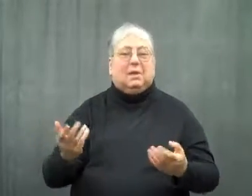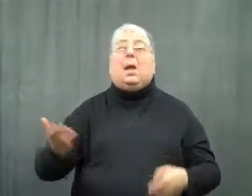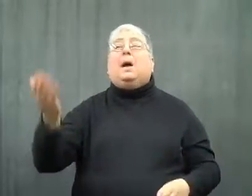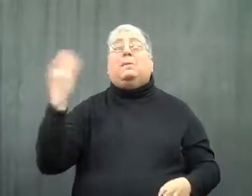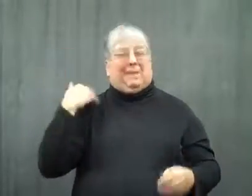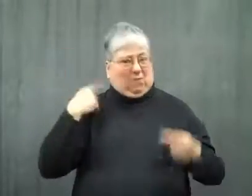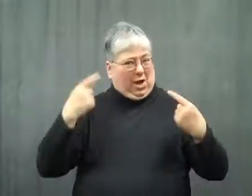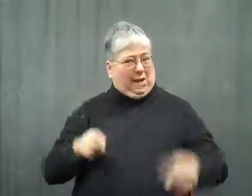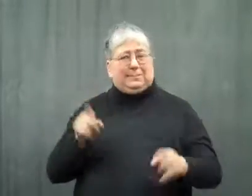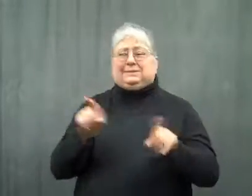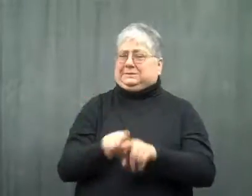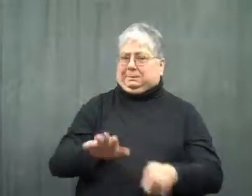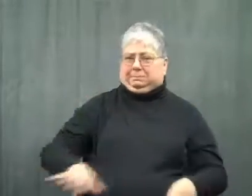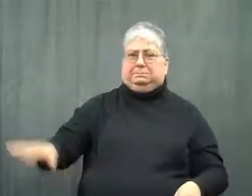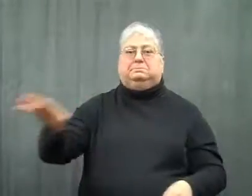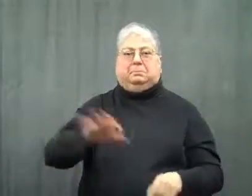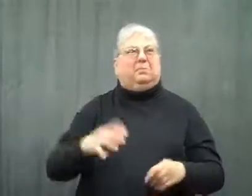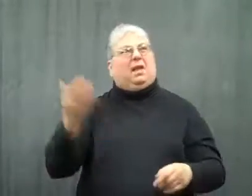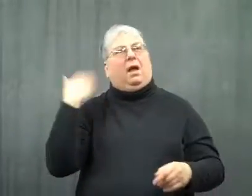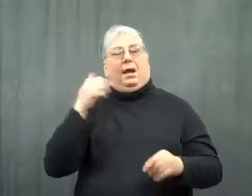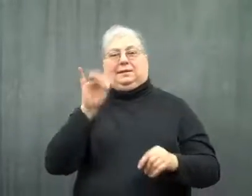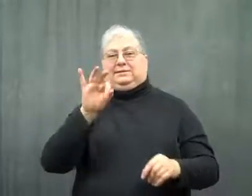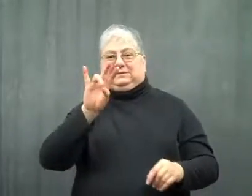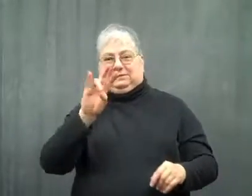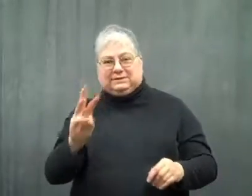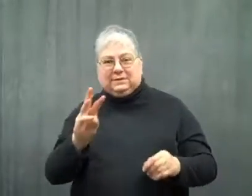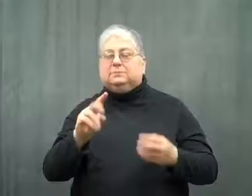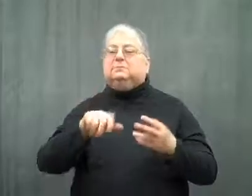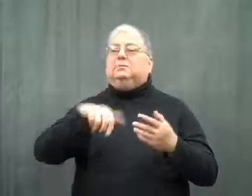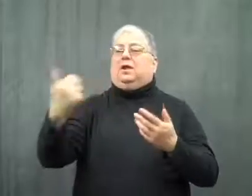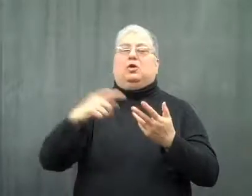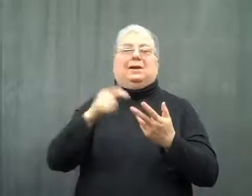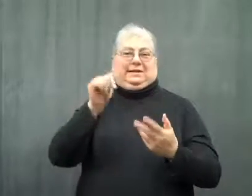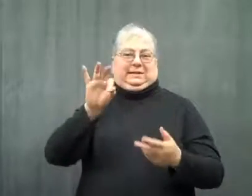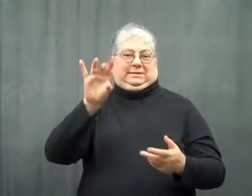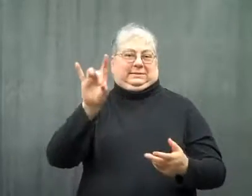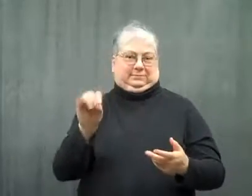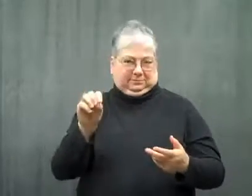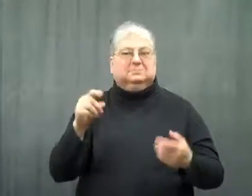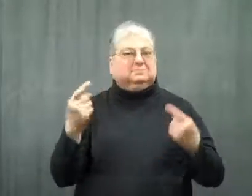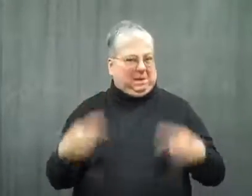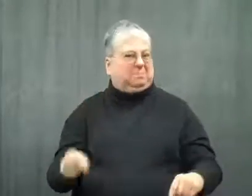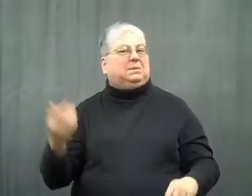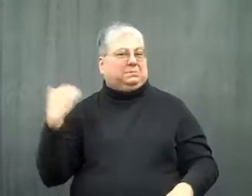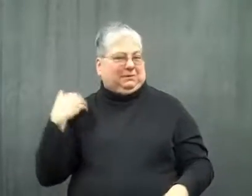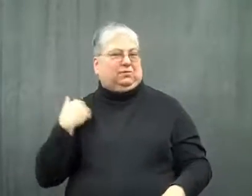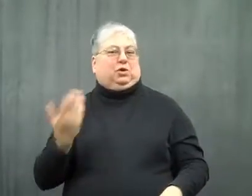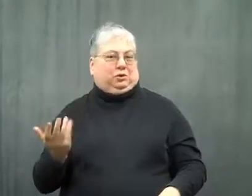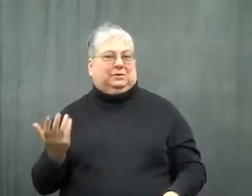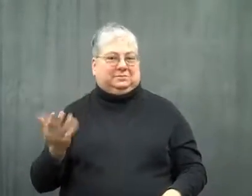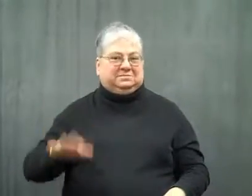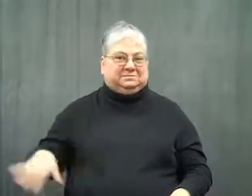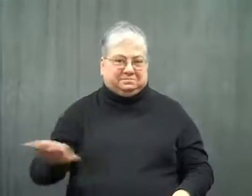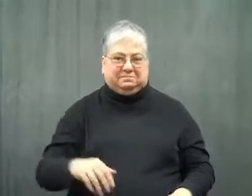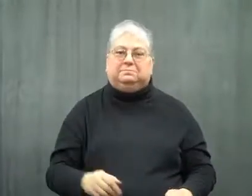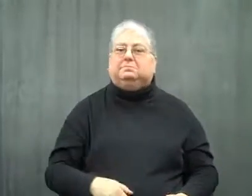This has happened there before, in 1976 and in 1980.